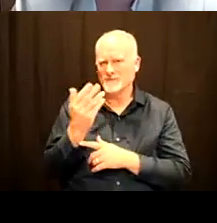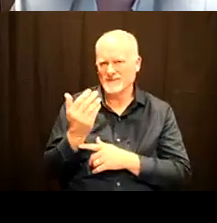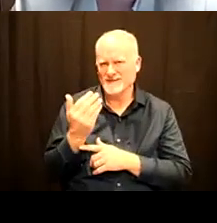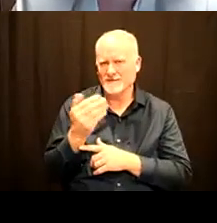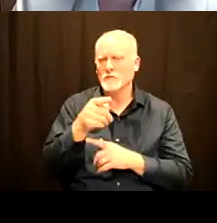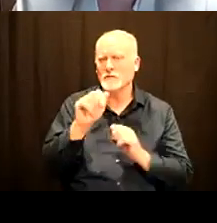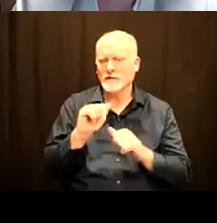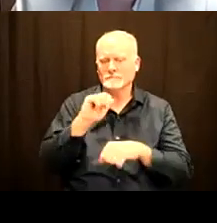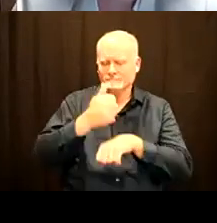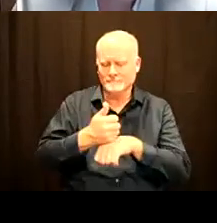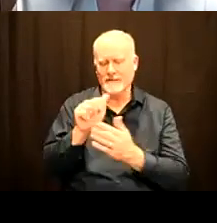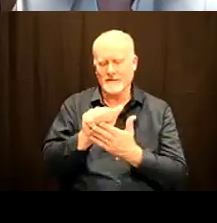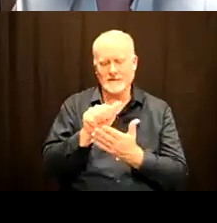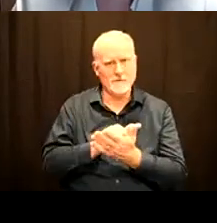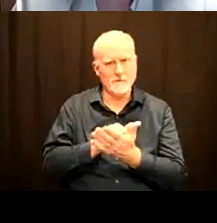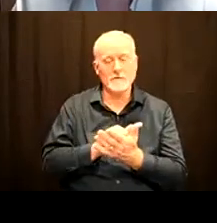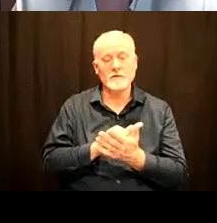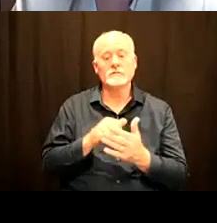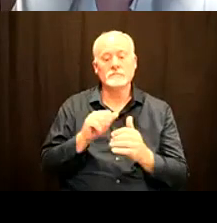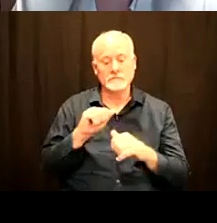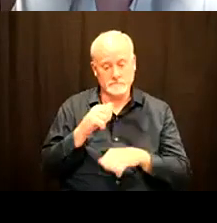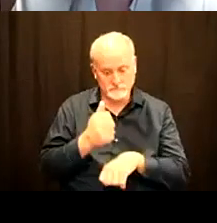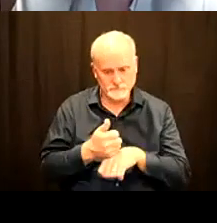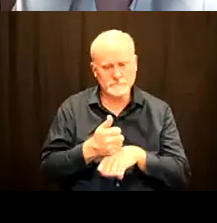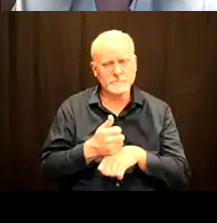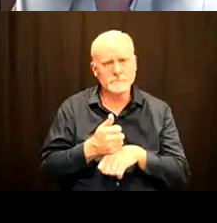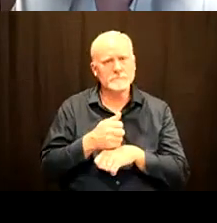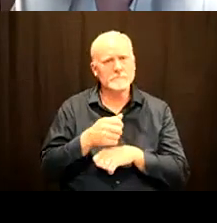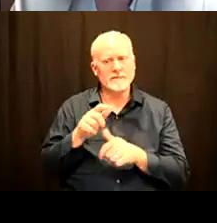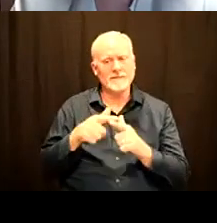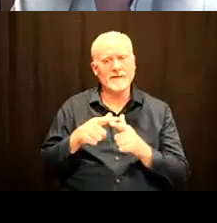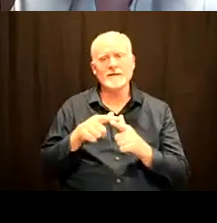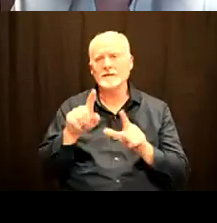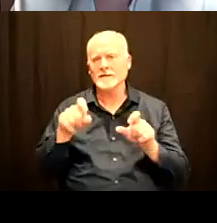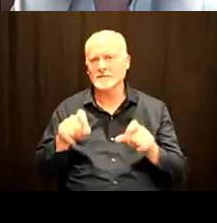once you register when active sentinel testing starts on january 19th you'll receive an email